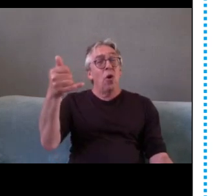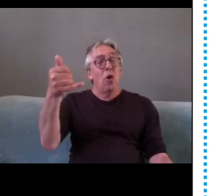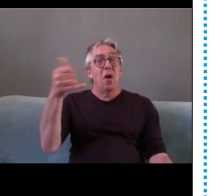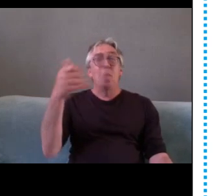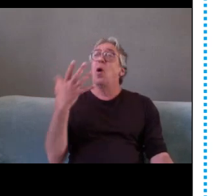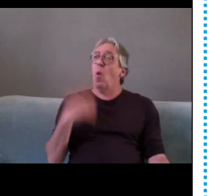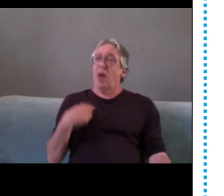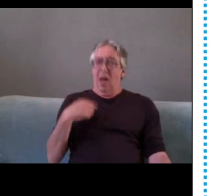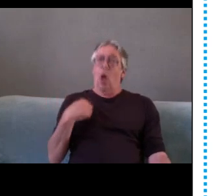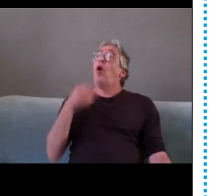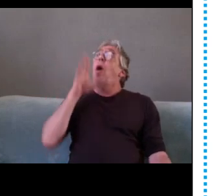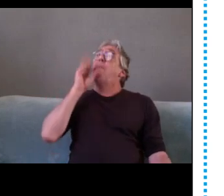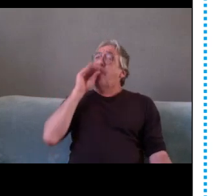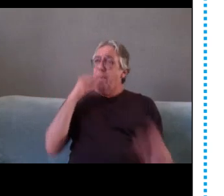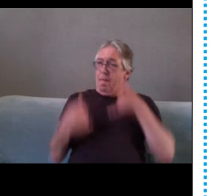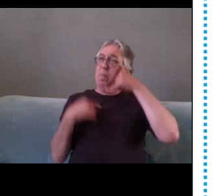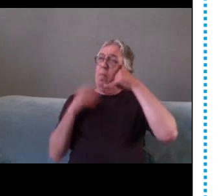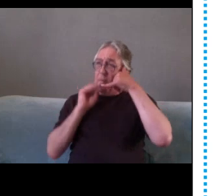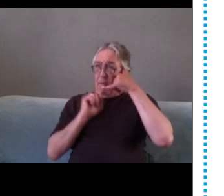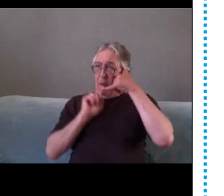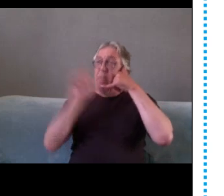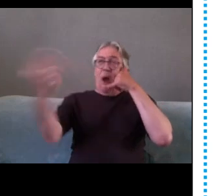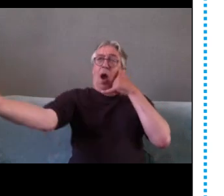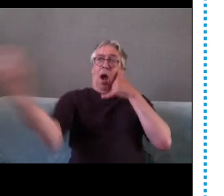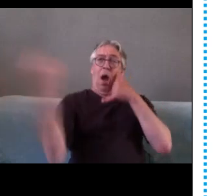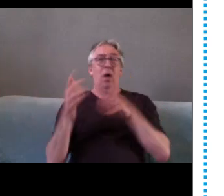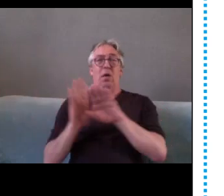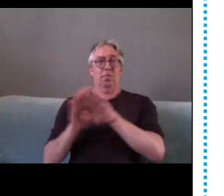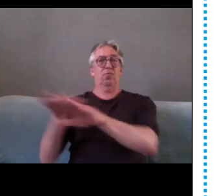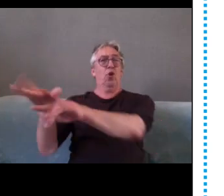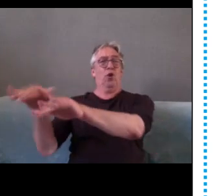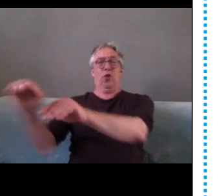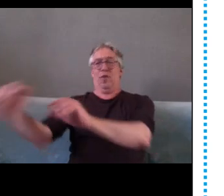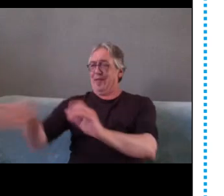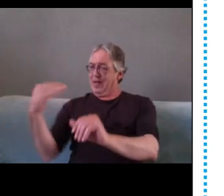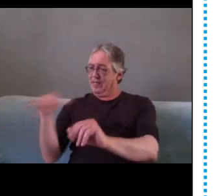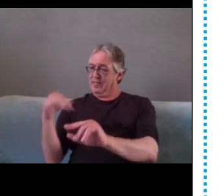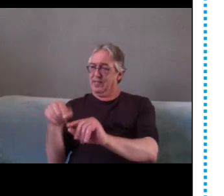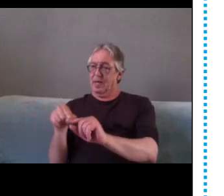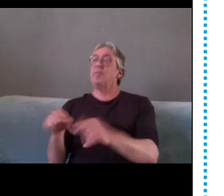while the person with a disability can respond by speech, for example.